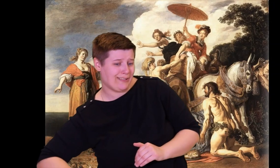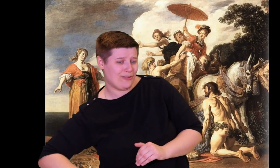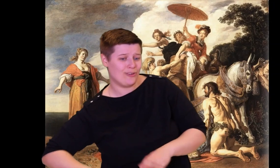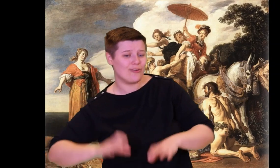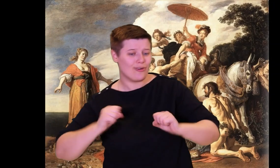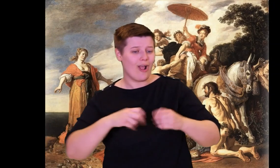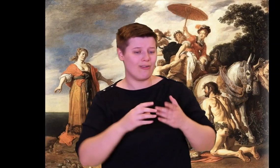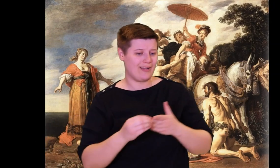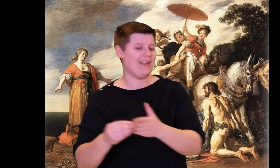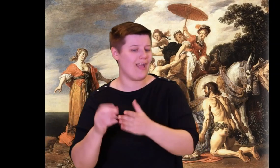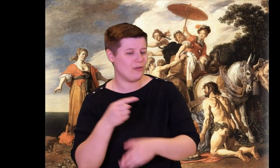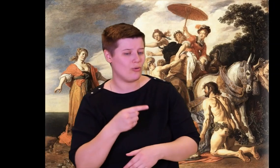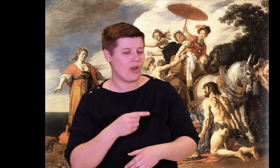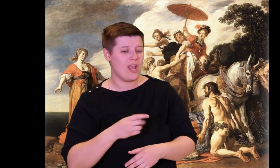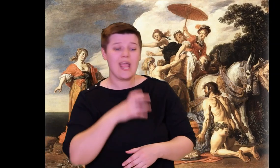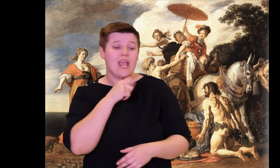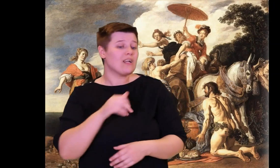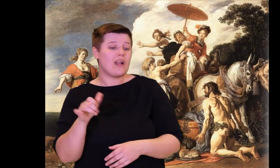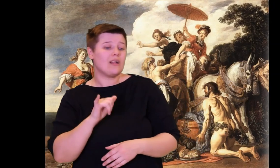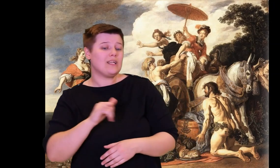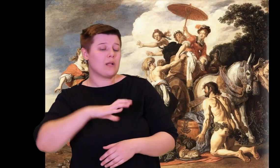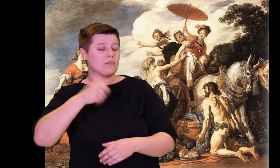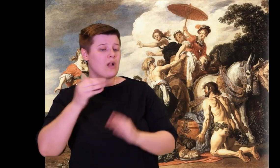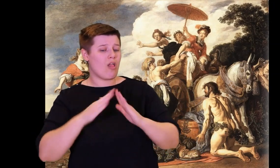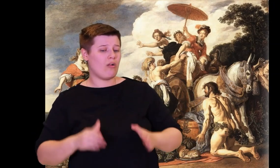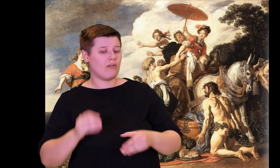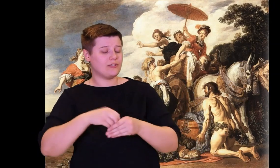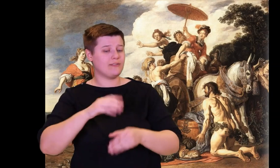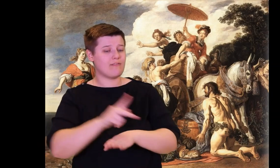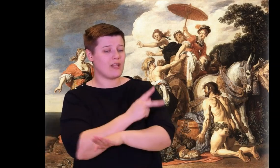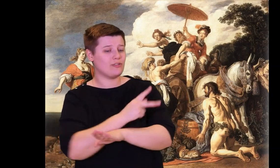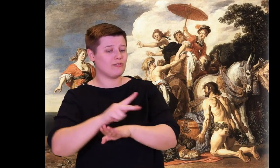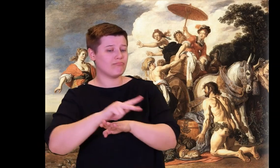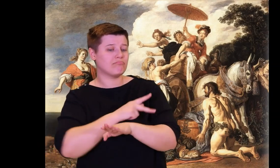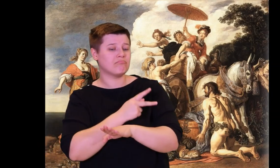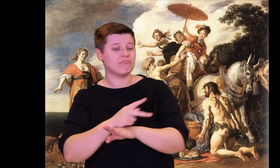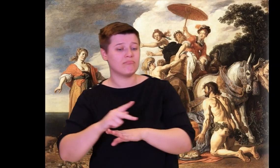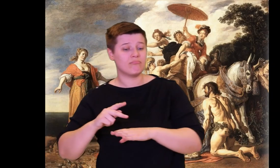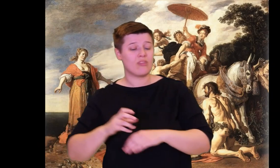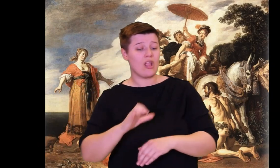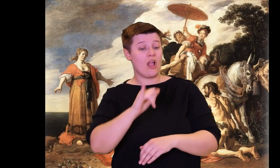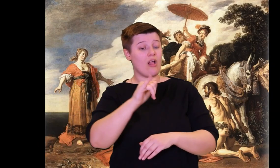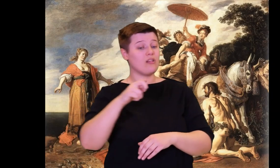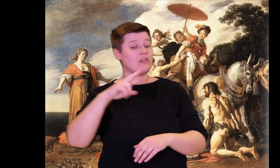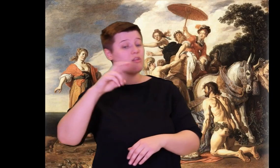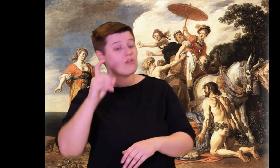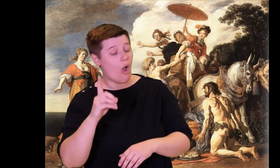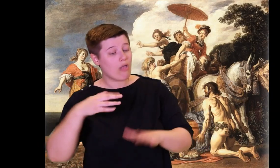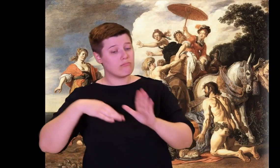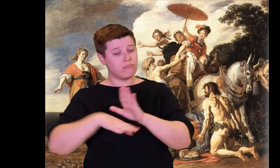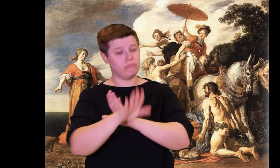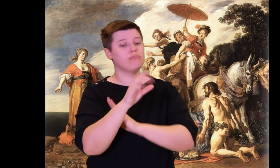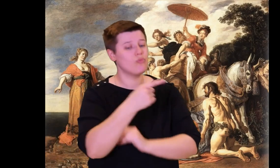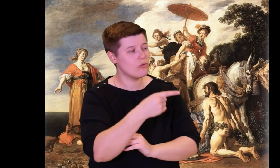Beside the road there is a grove of poplars; it has a fountain, and a meadow round it.